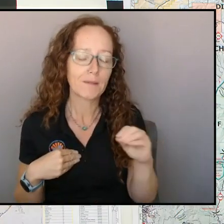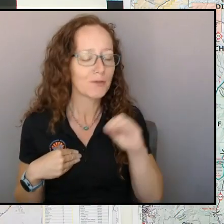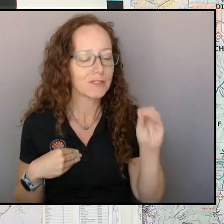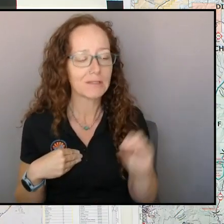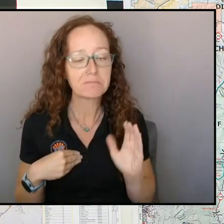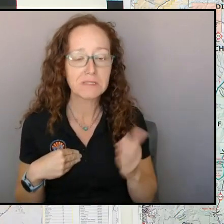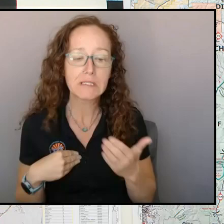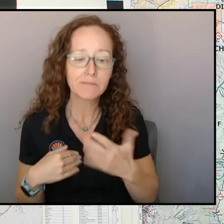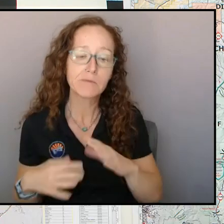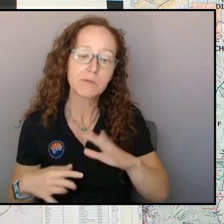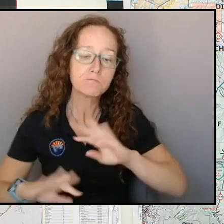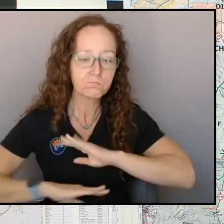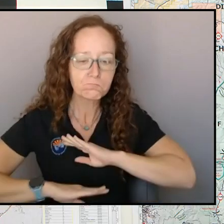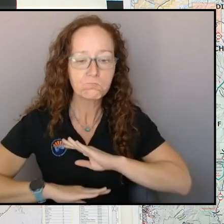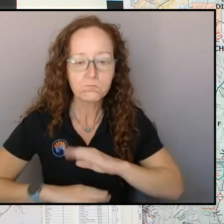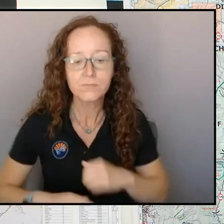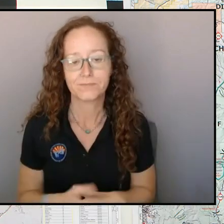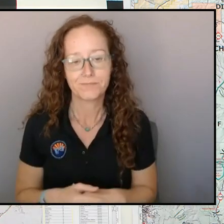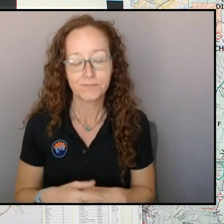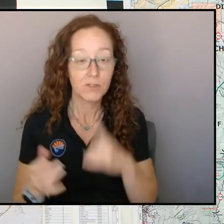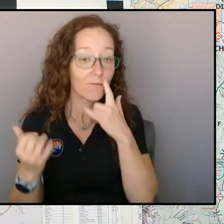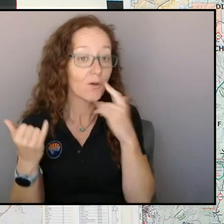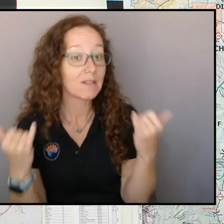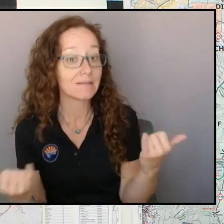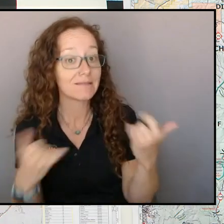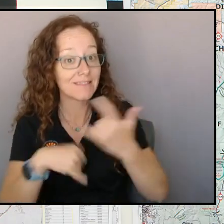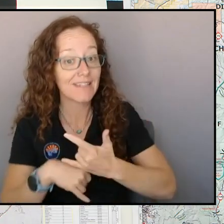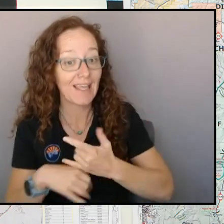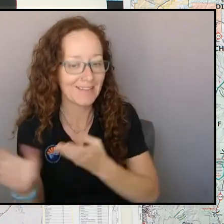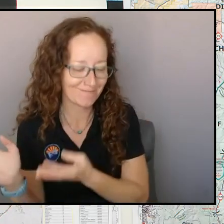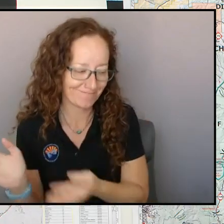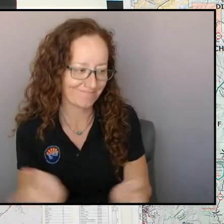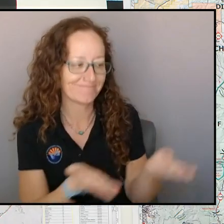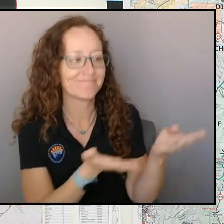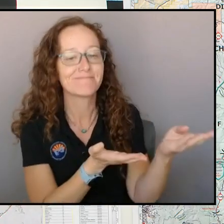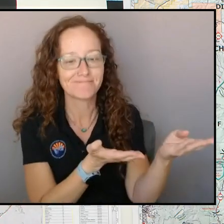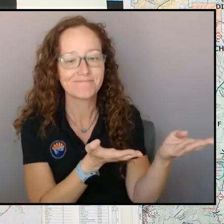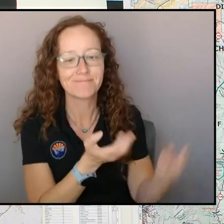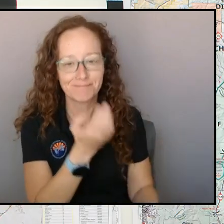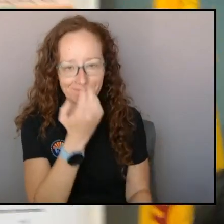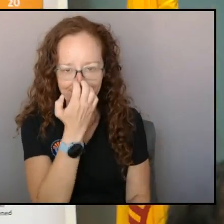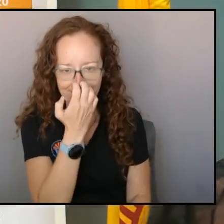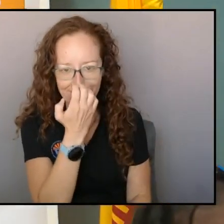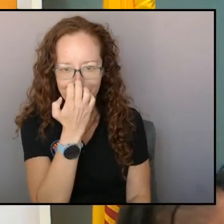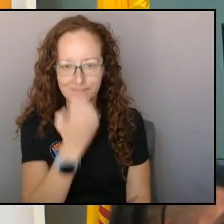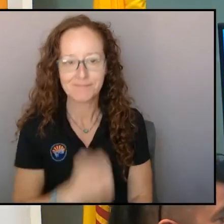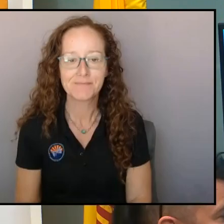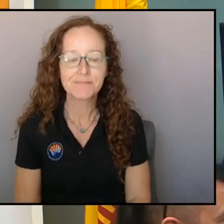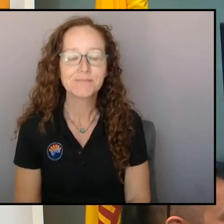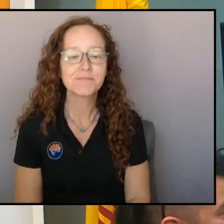today... walk on over here for a second. This is our simple water